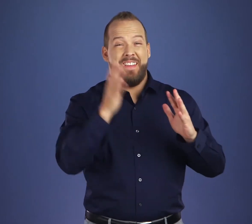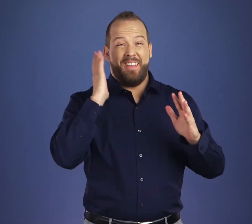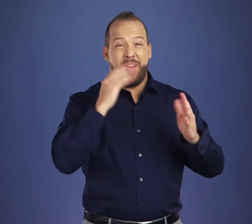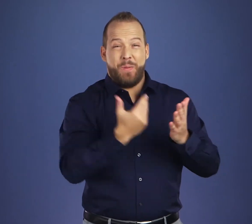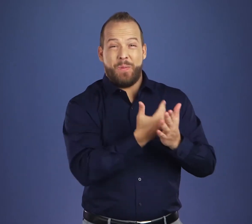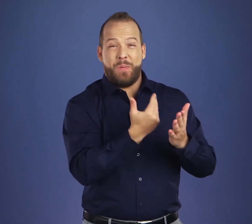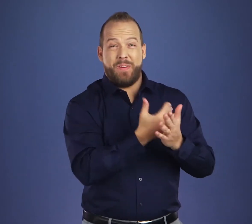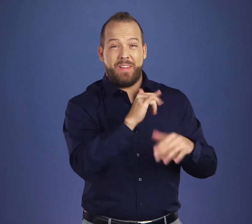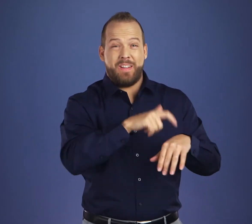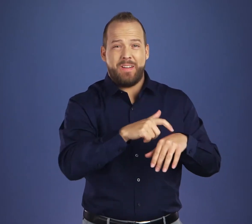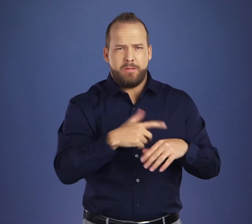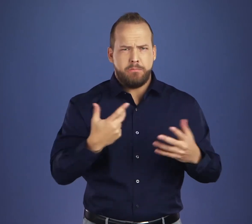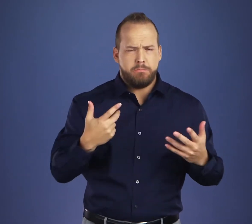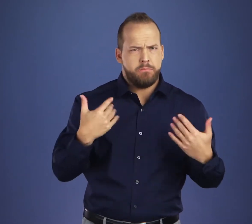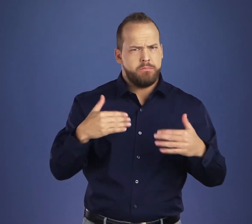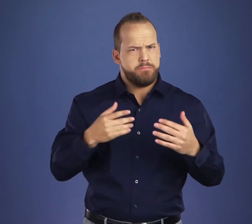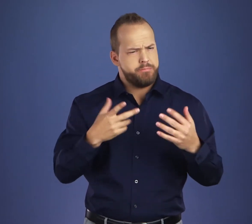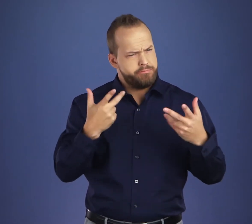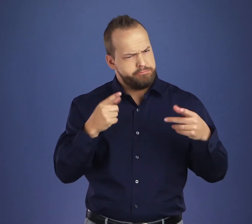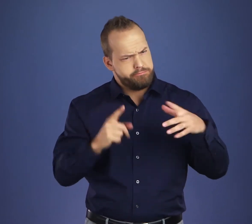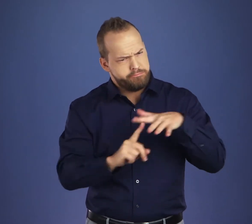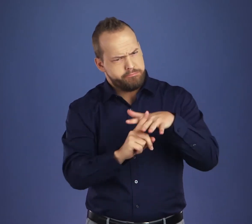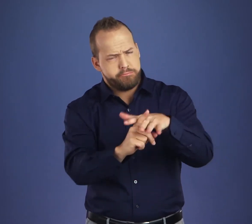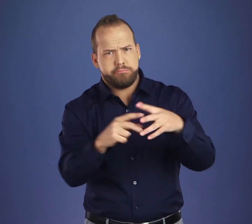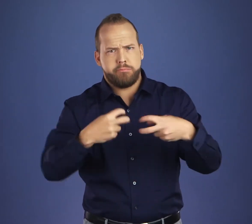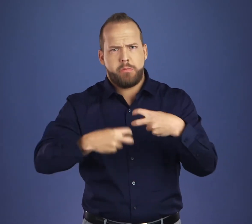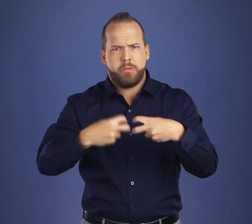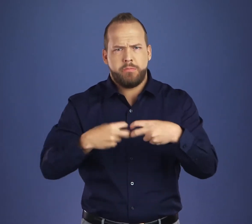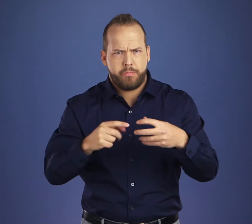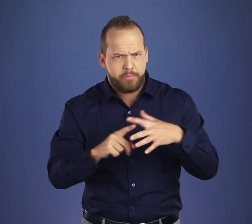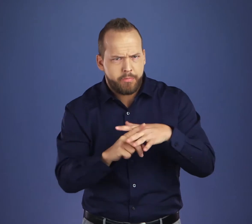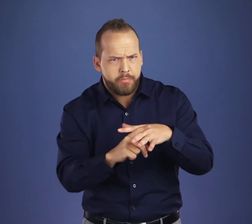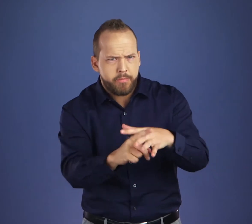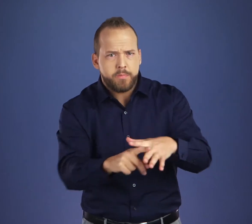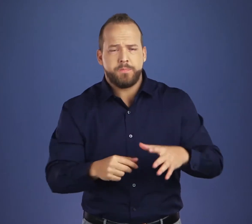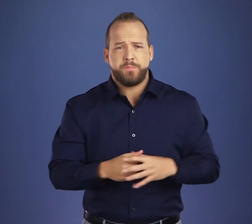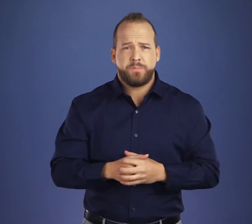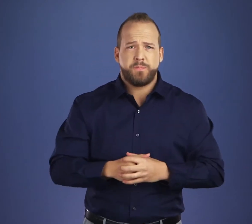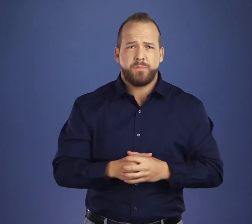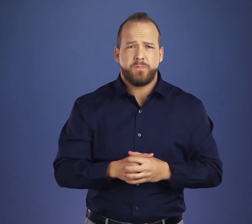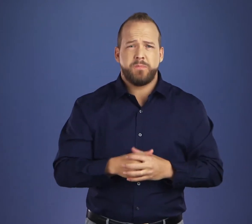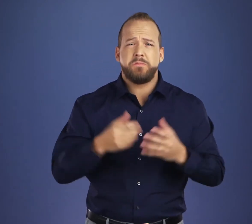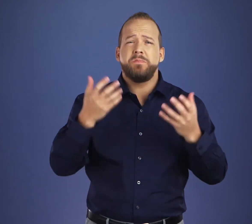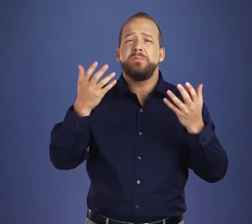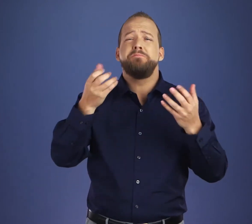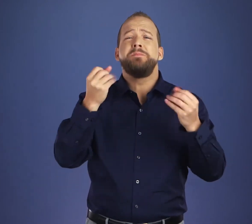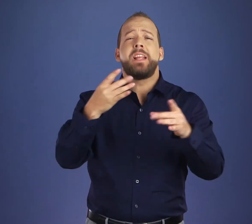In our early time, nothing seemed so fragile, so easily breakable as an A.A. group.